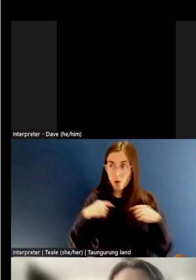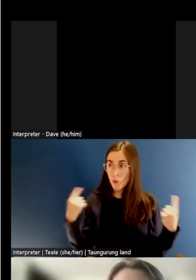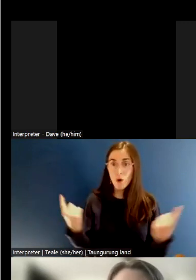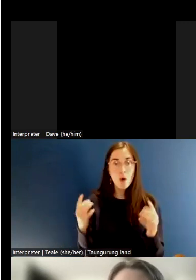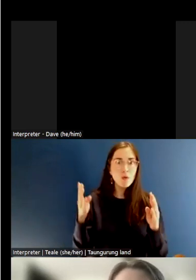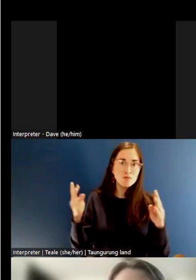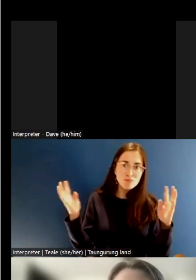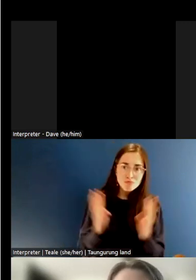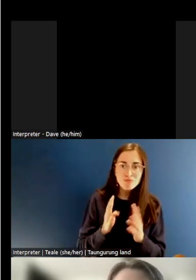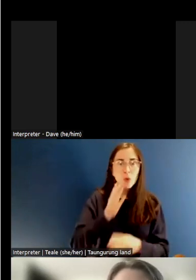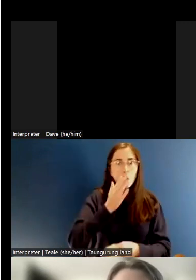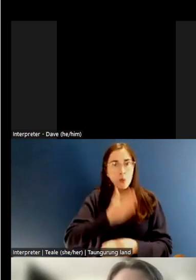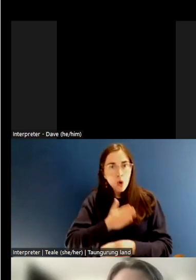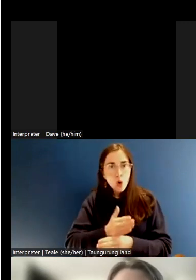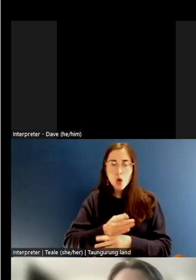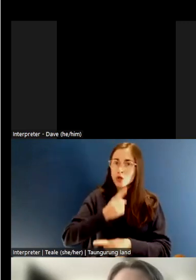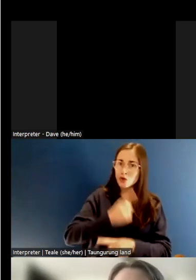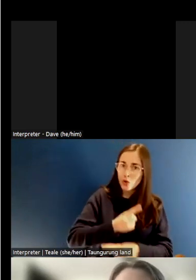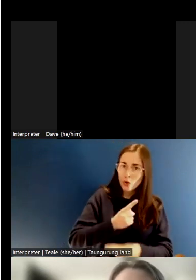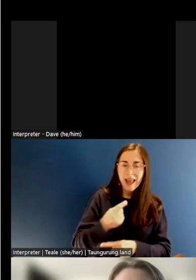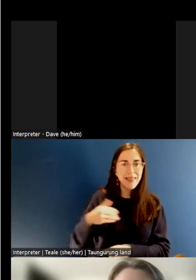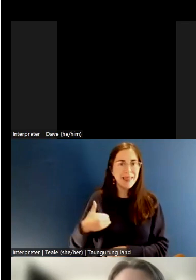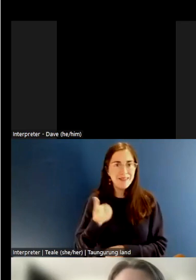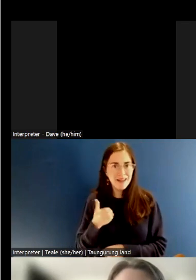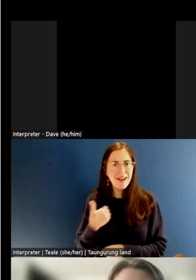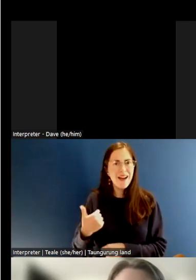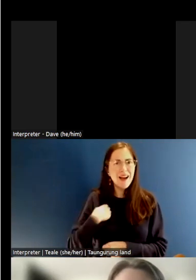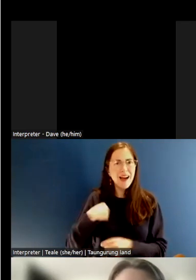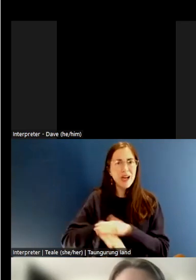I'm coming from Meanjin and it's the Jagera and Turrbal people here.